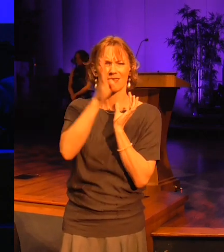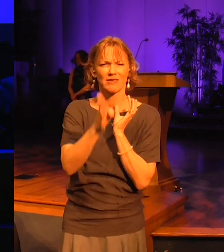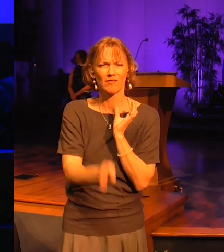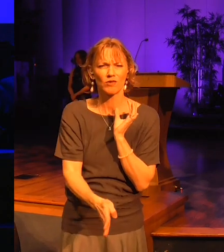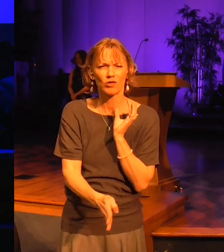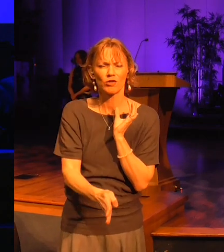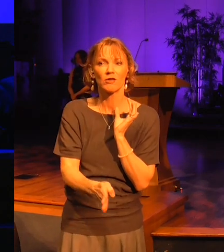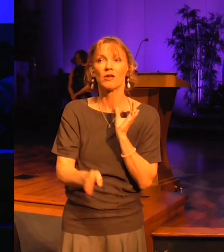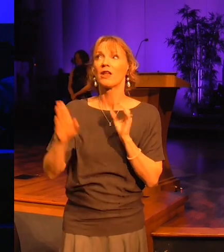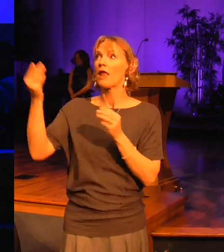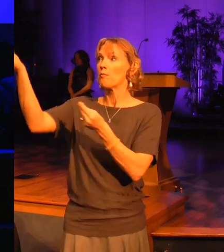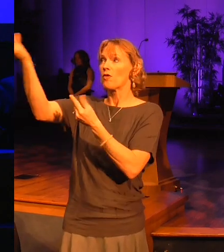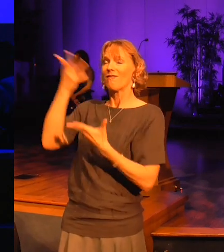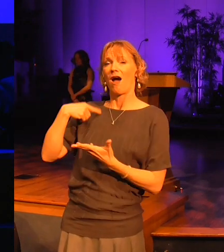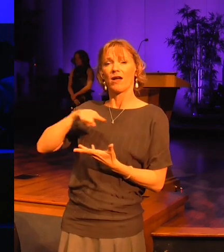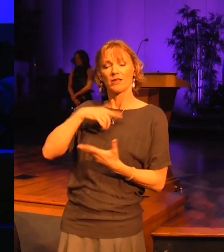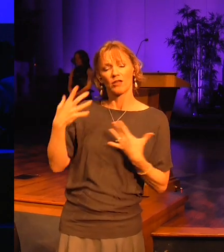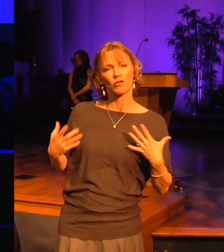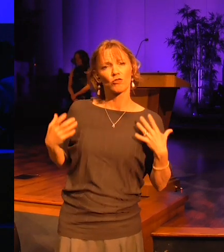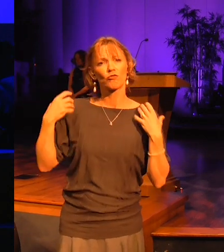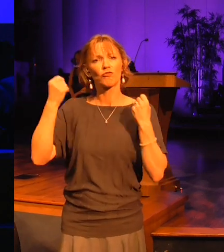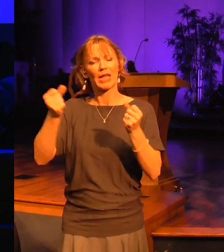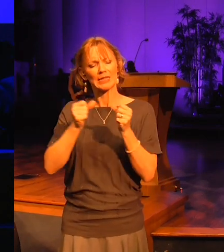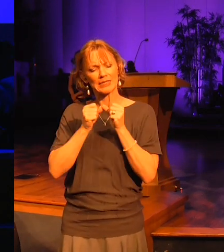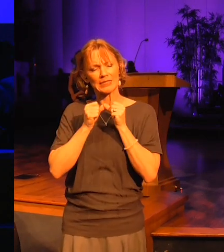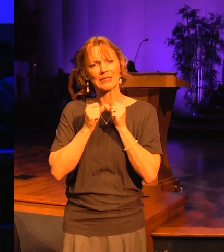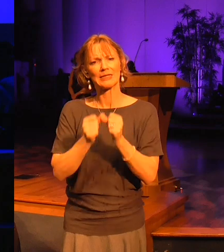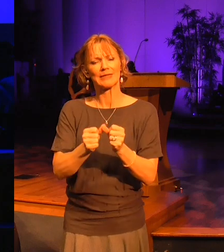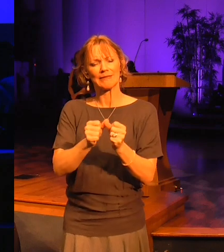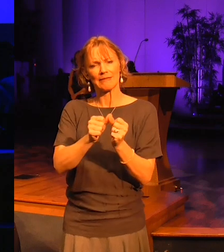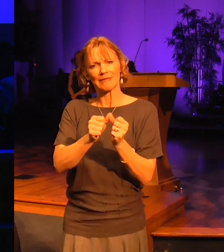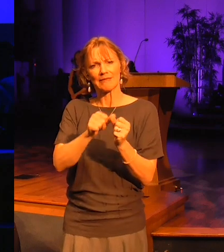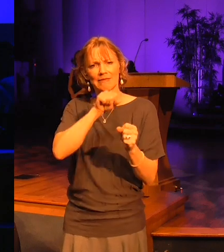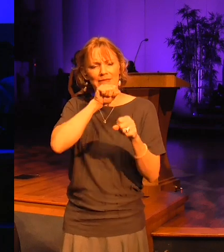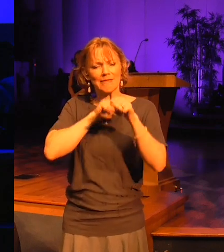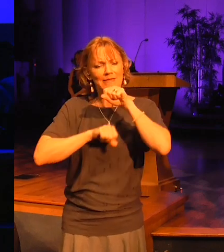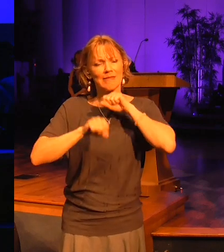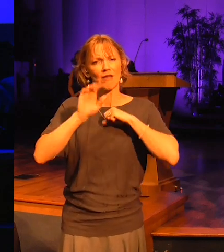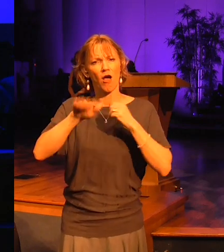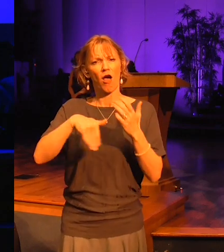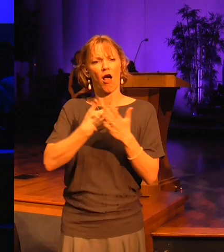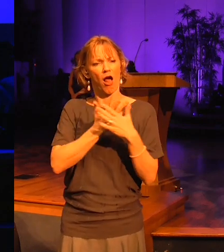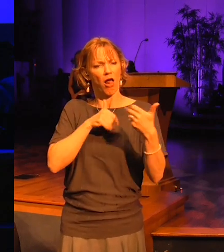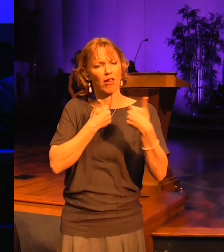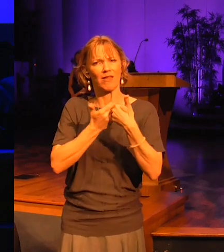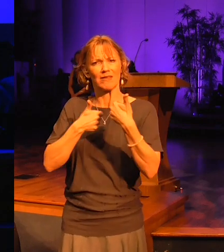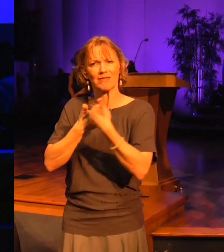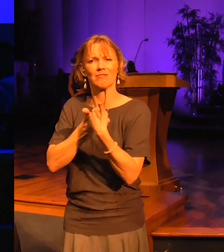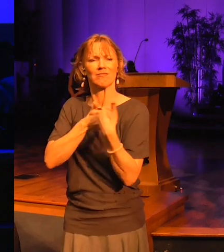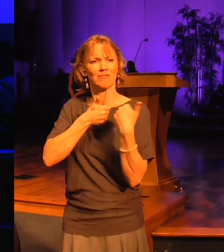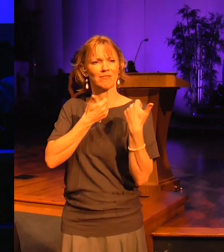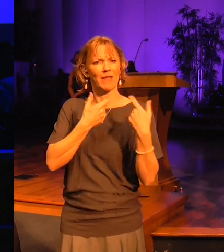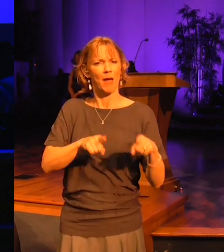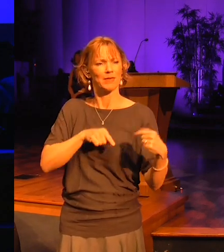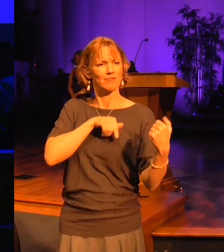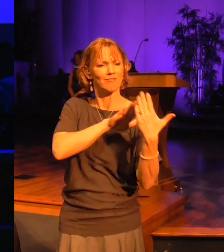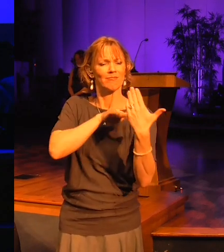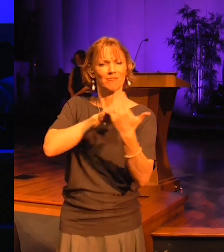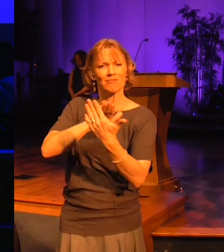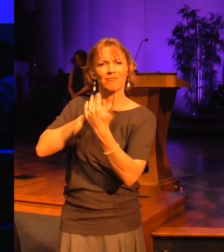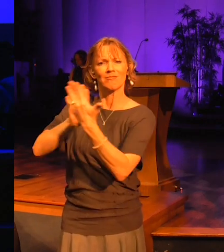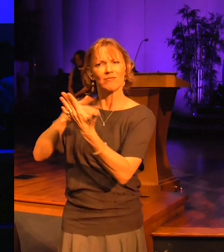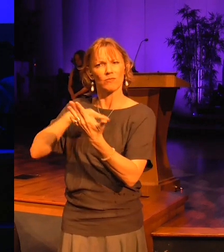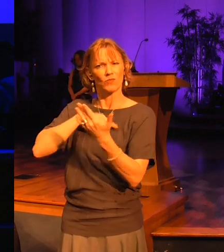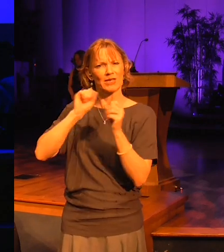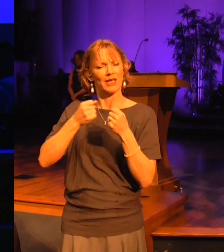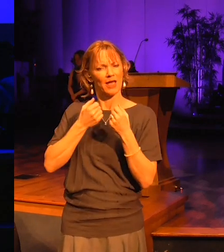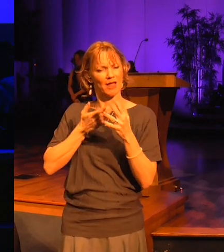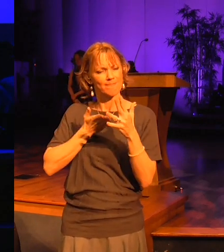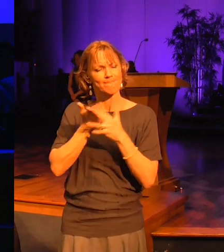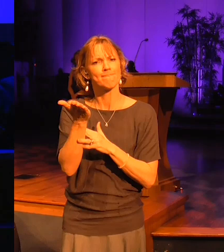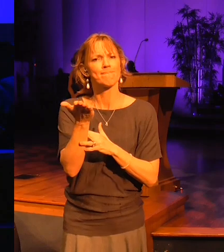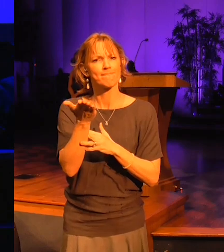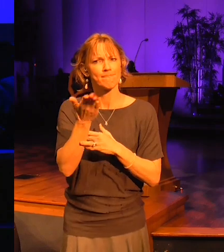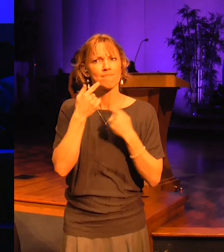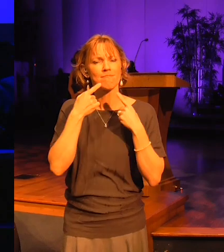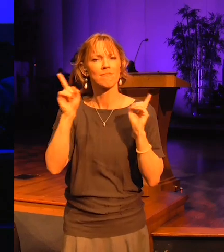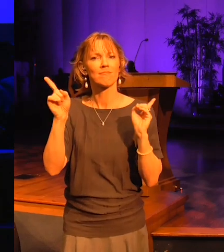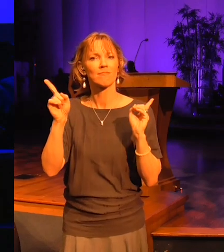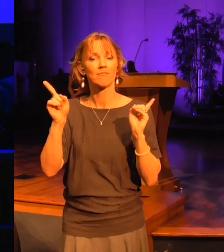we need to get through all the things that are coming up before us whether it be through grief